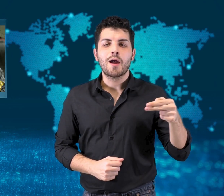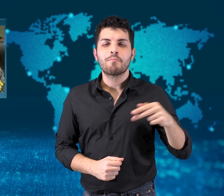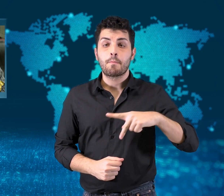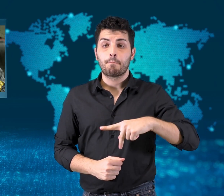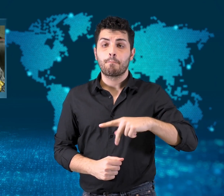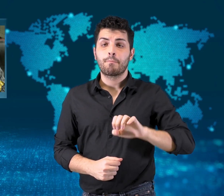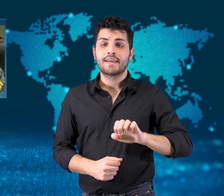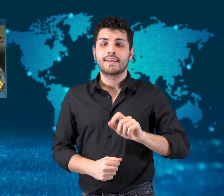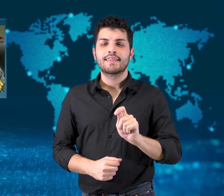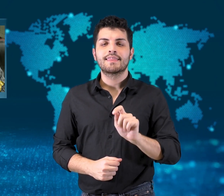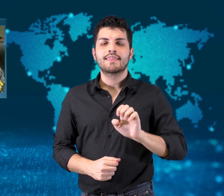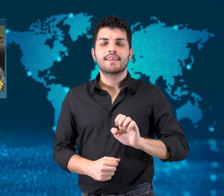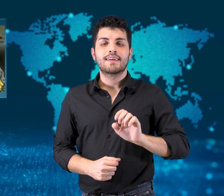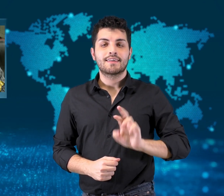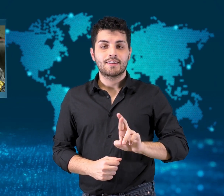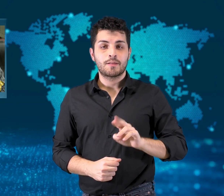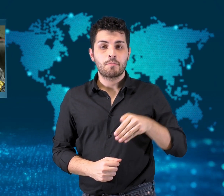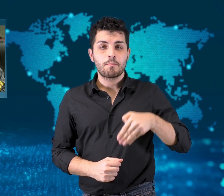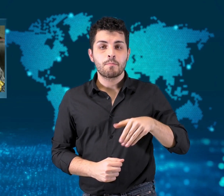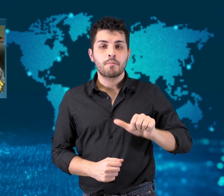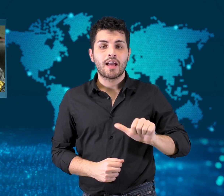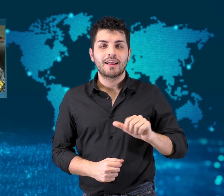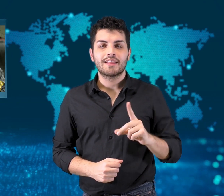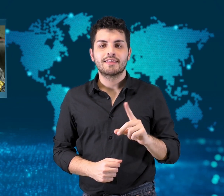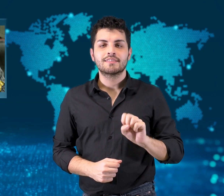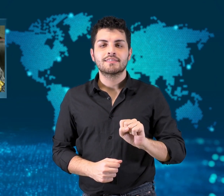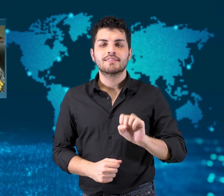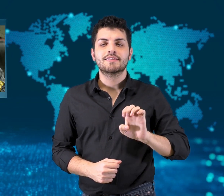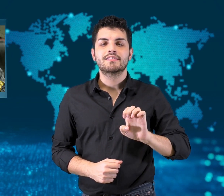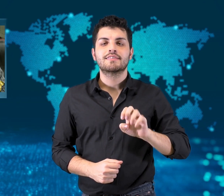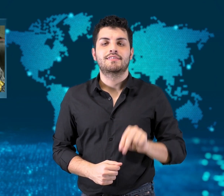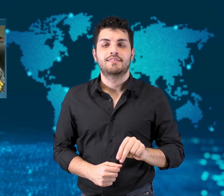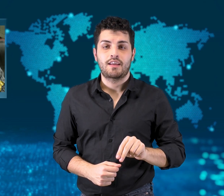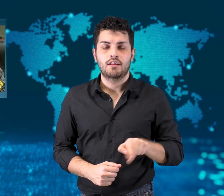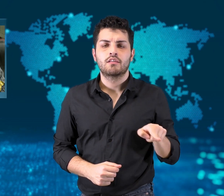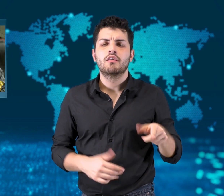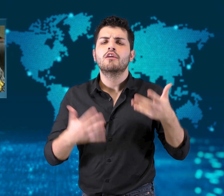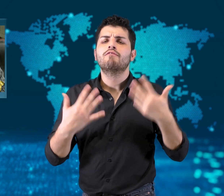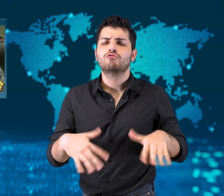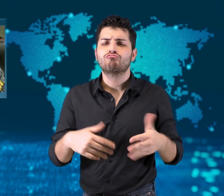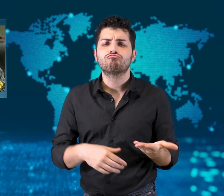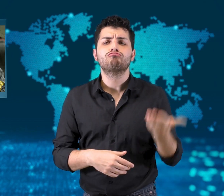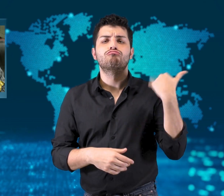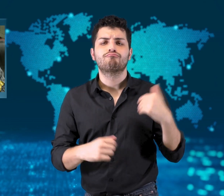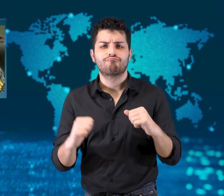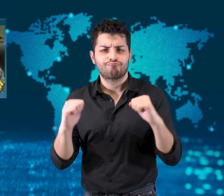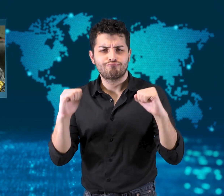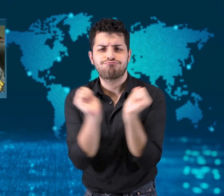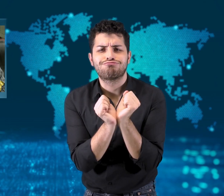Peter Madsen was jailed in 2017 after being found guilty